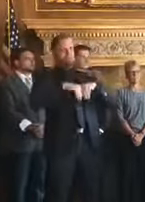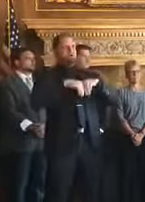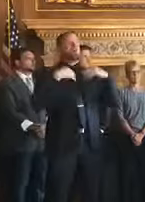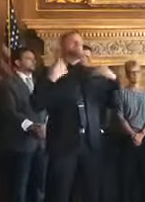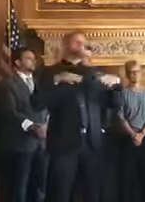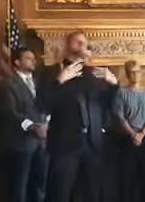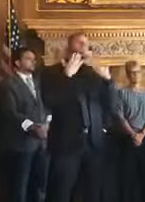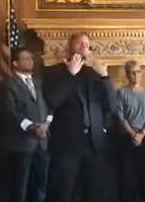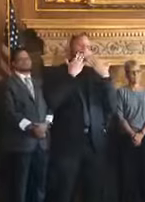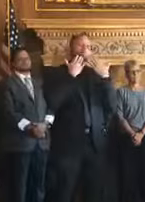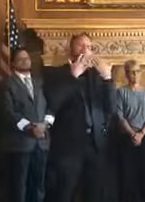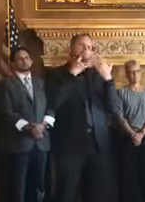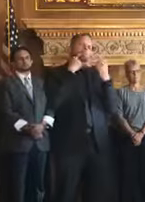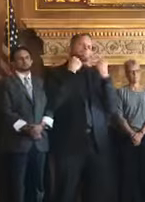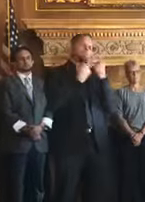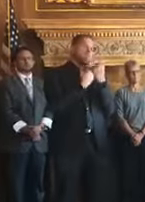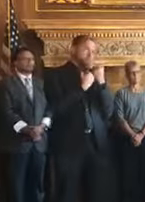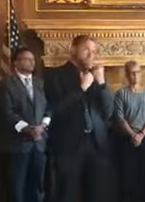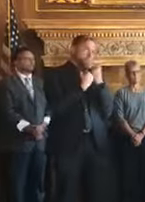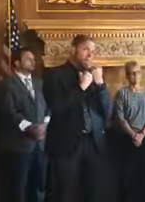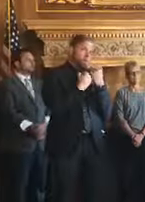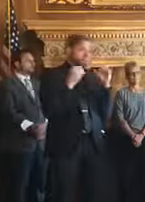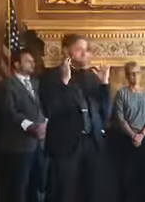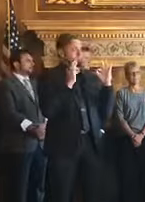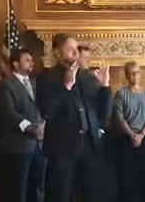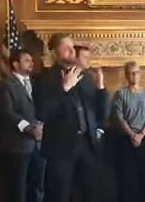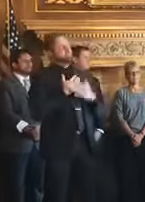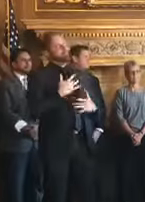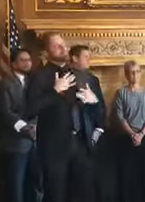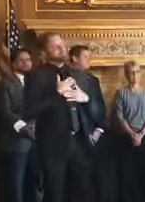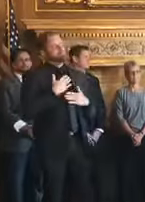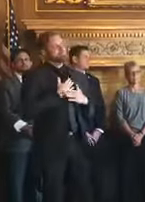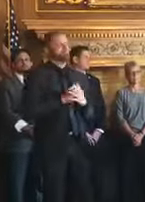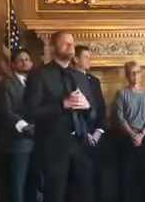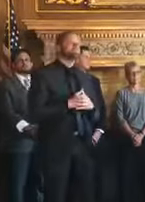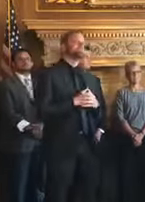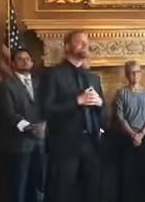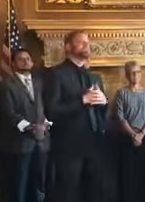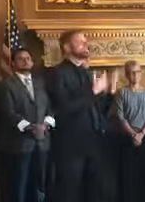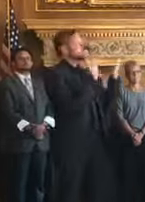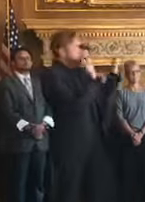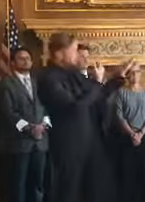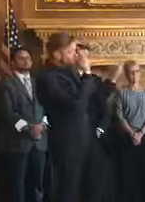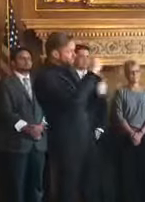Absolutely thank you to the community members who are here and those who are not.